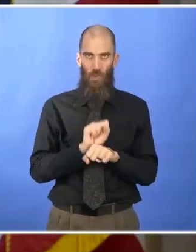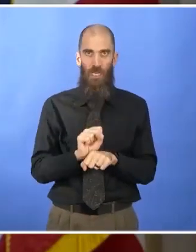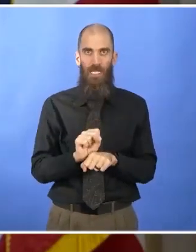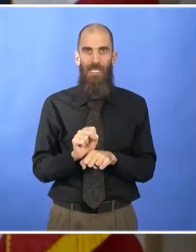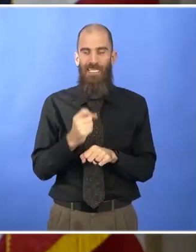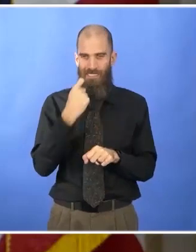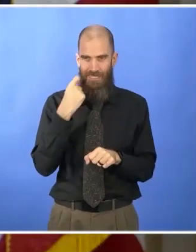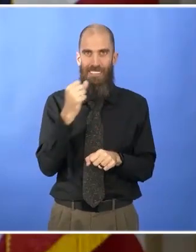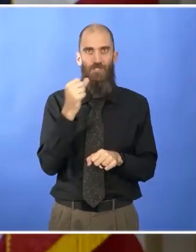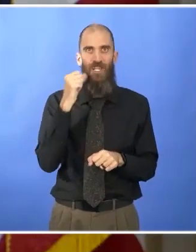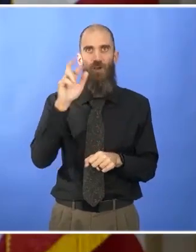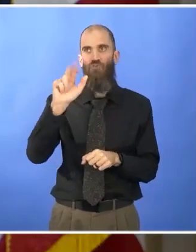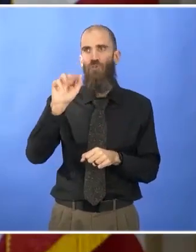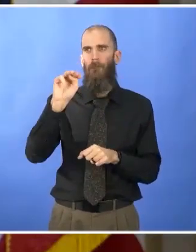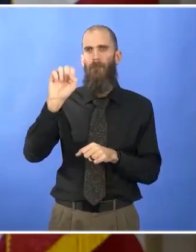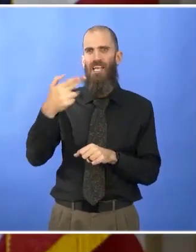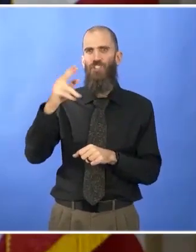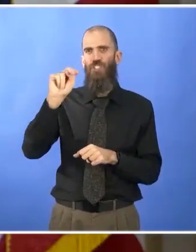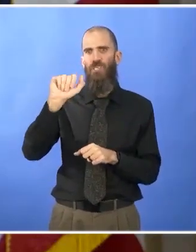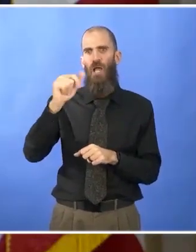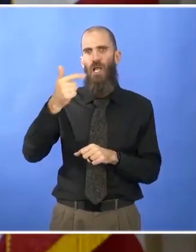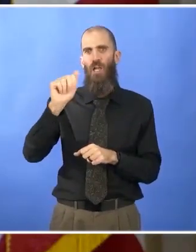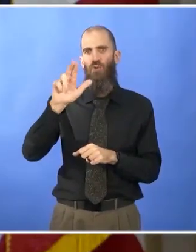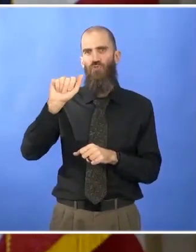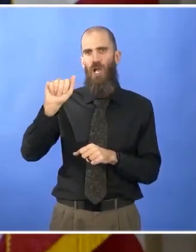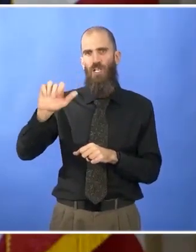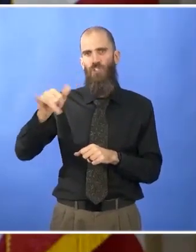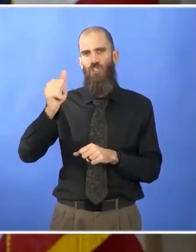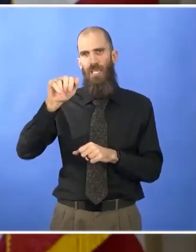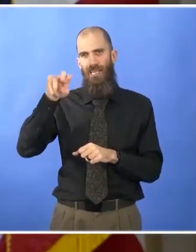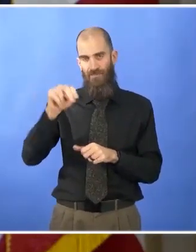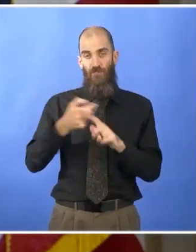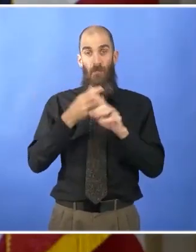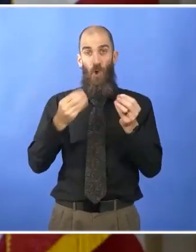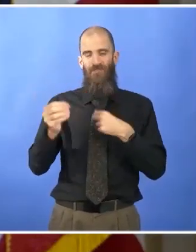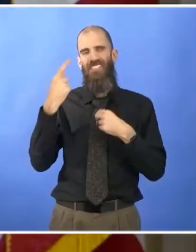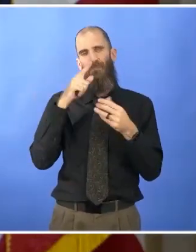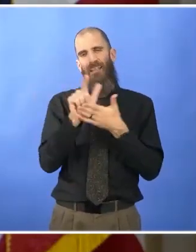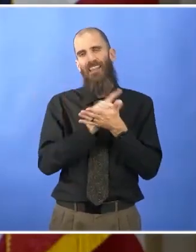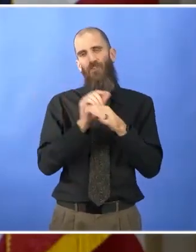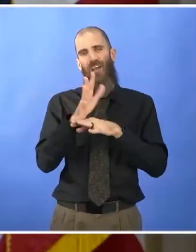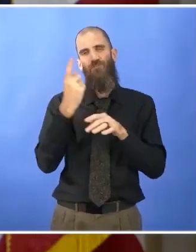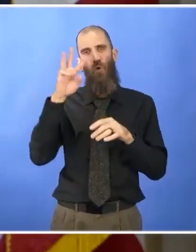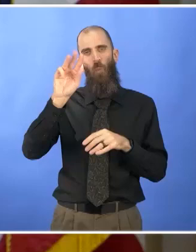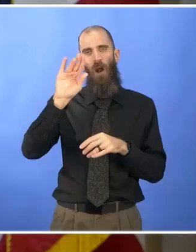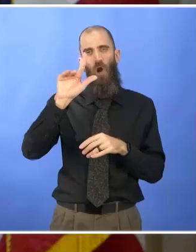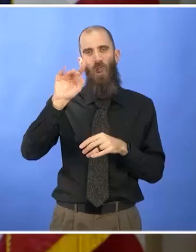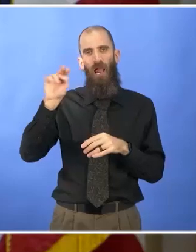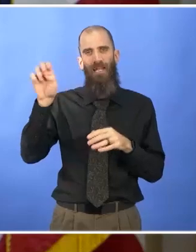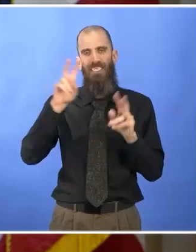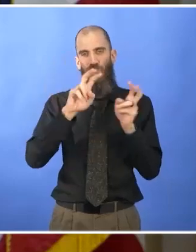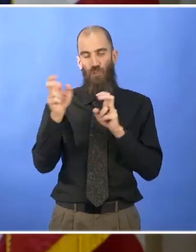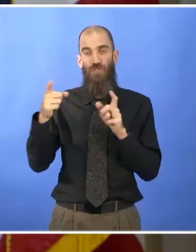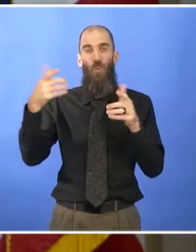ADVISOR FOR WIRELINE ISSUES WELCOMED WITH HIS WIFE A BABY BOY.